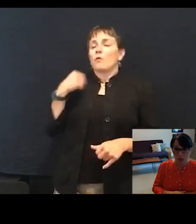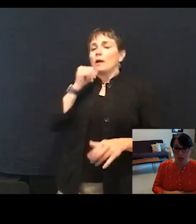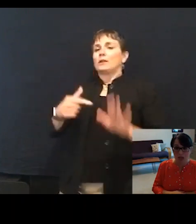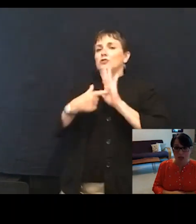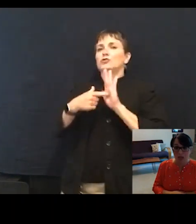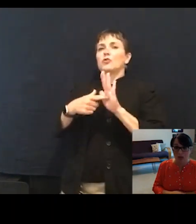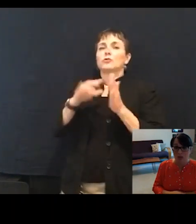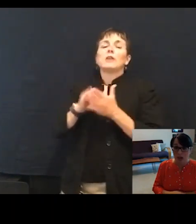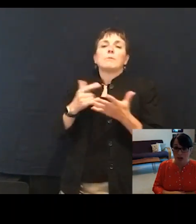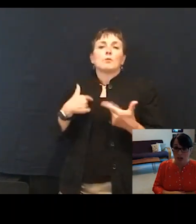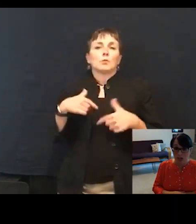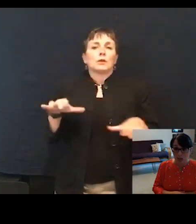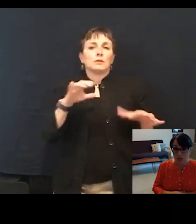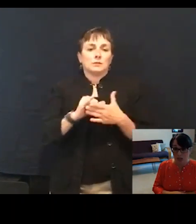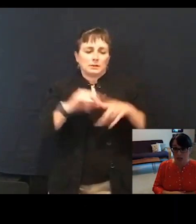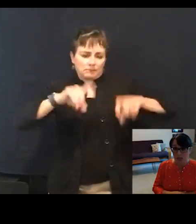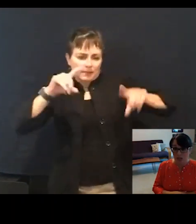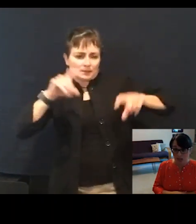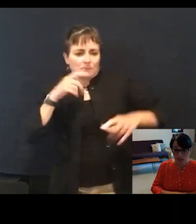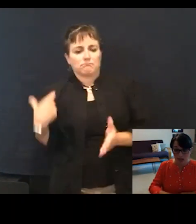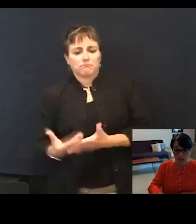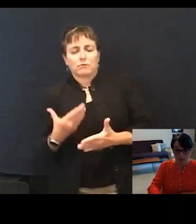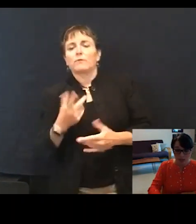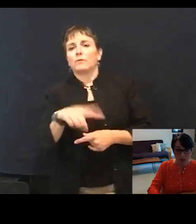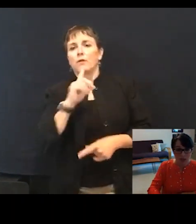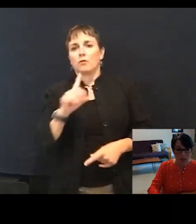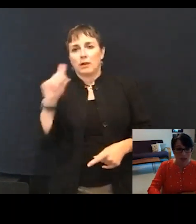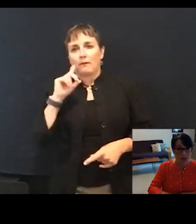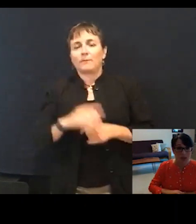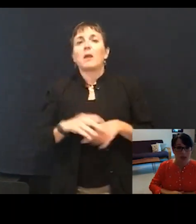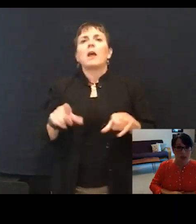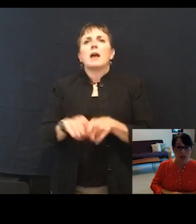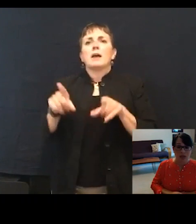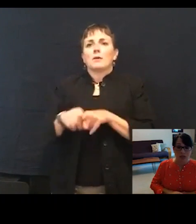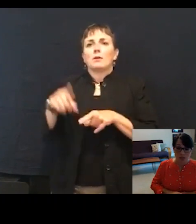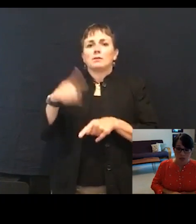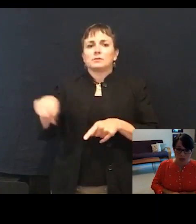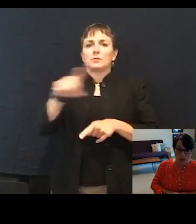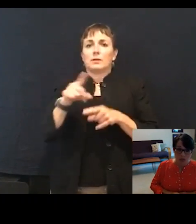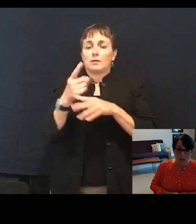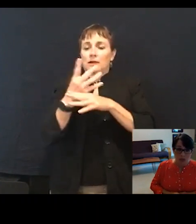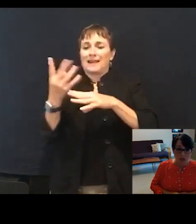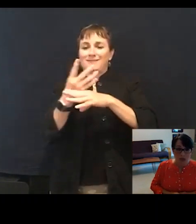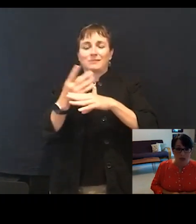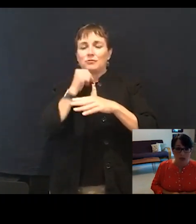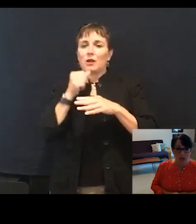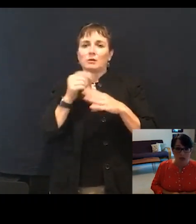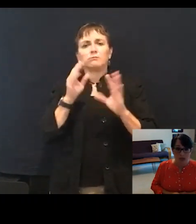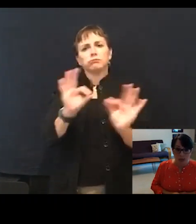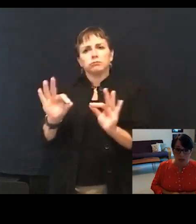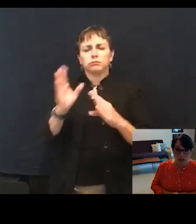They also have highly disorganized hair cells. Interestingly, though, we found that their vestibular hair